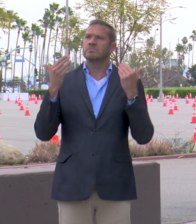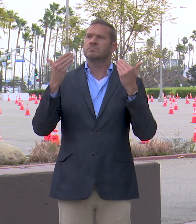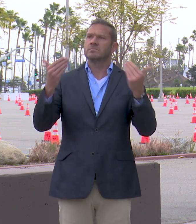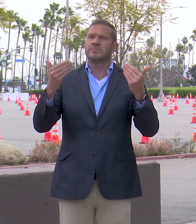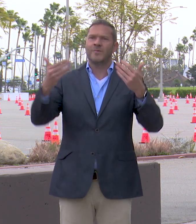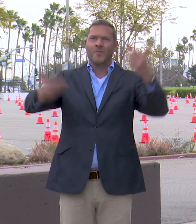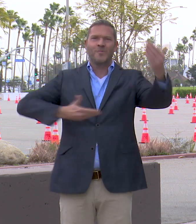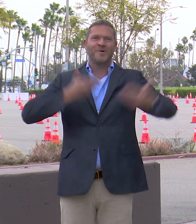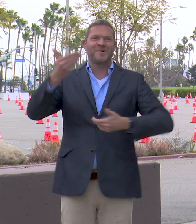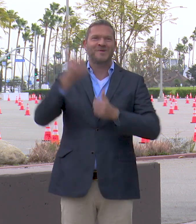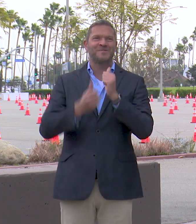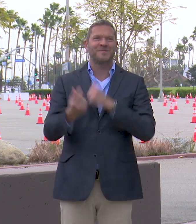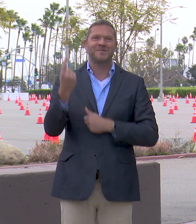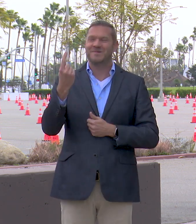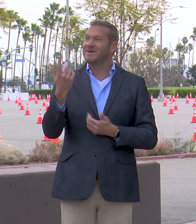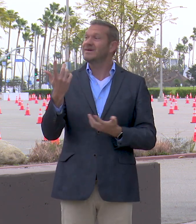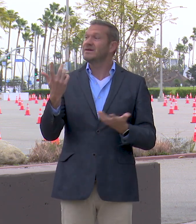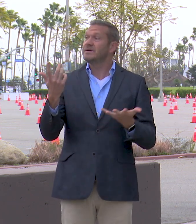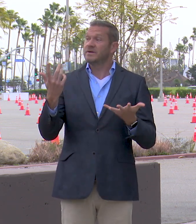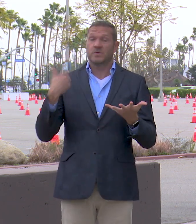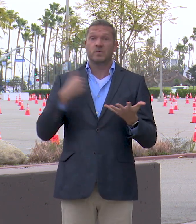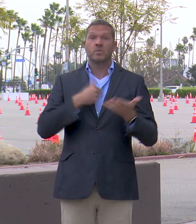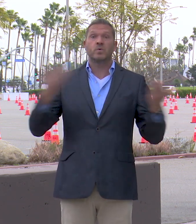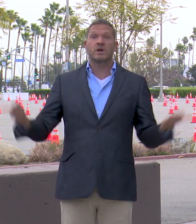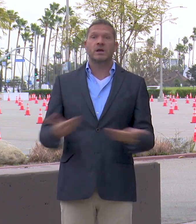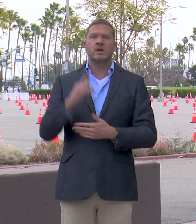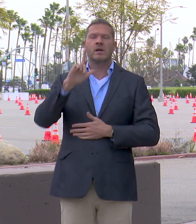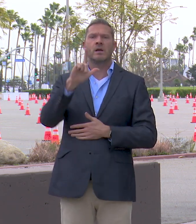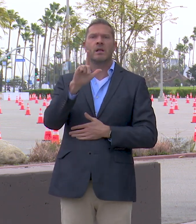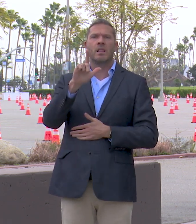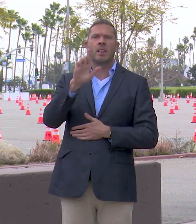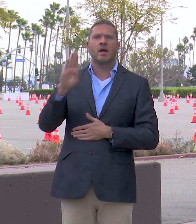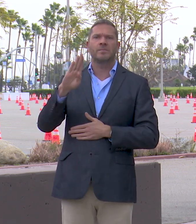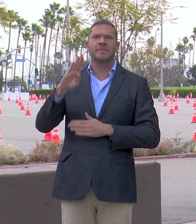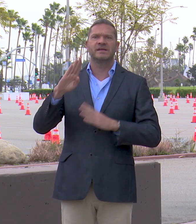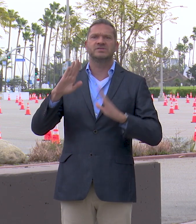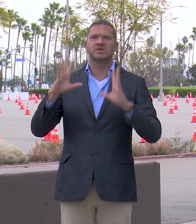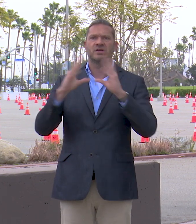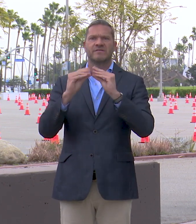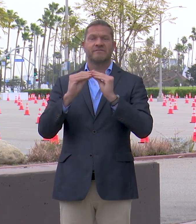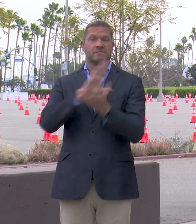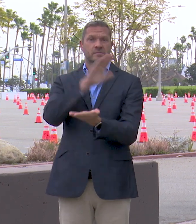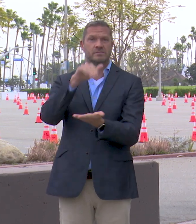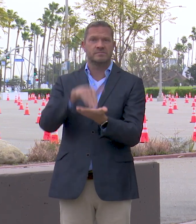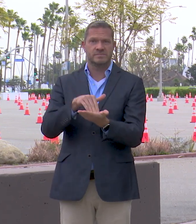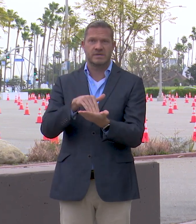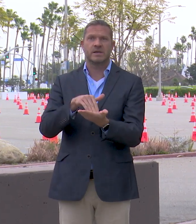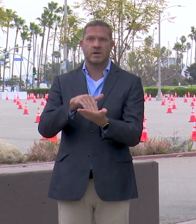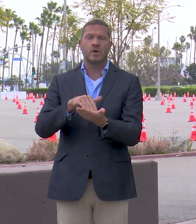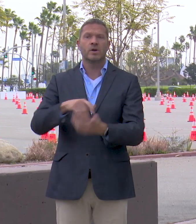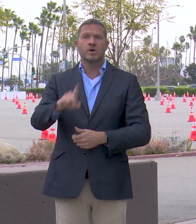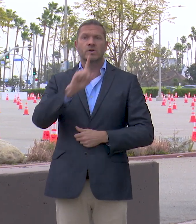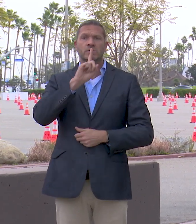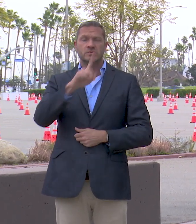We are here of course at the Long Beach convention center and we're really very happy to be here